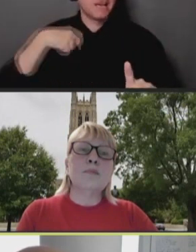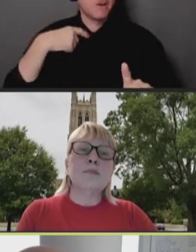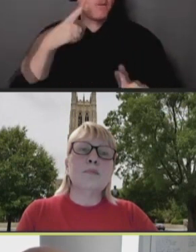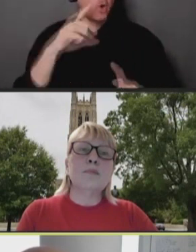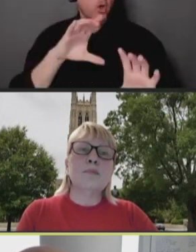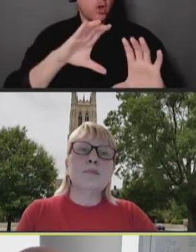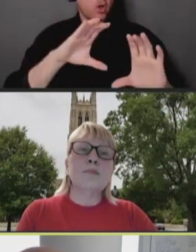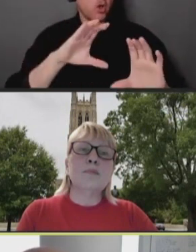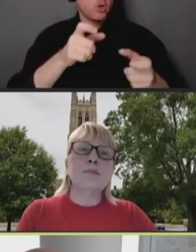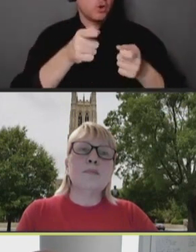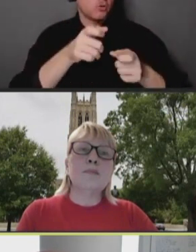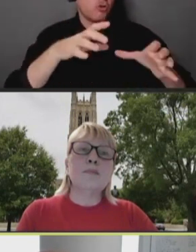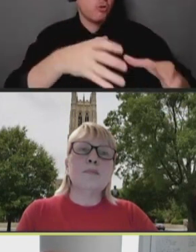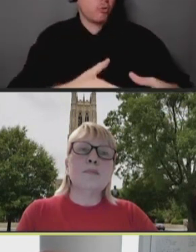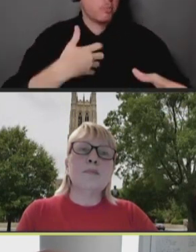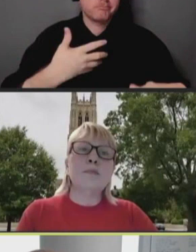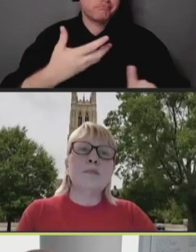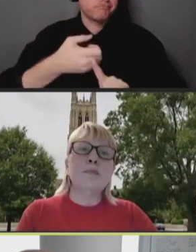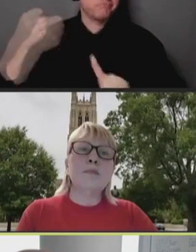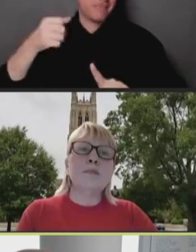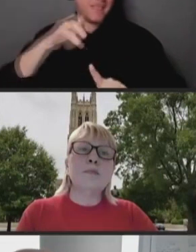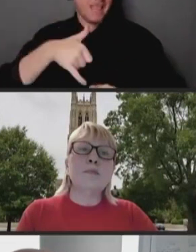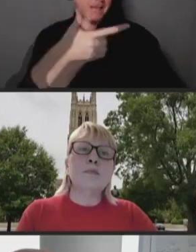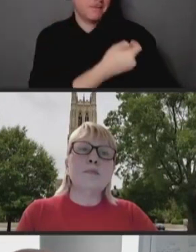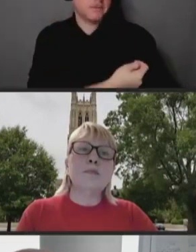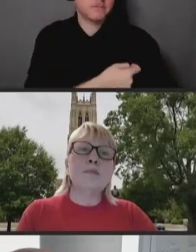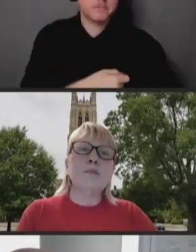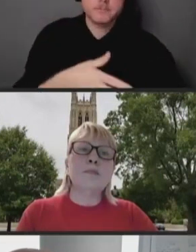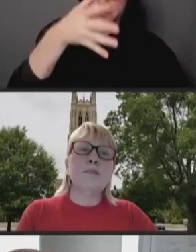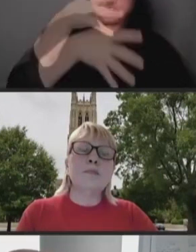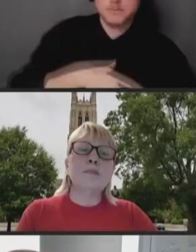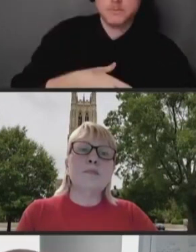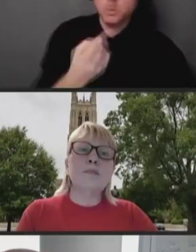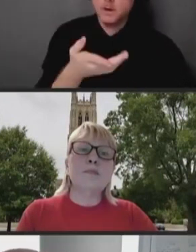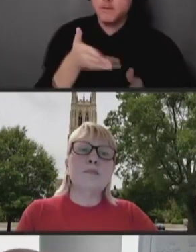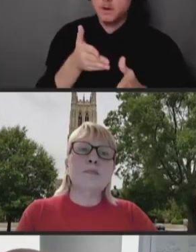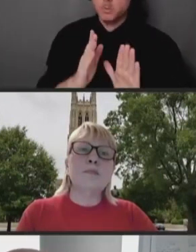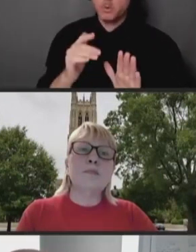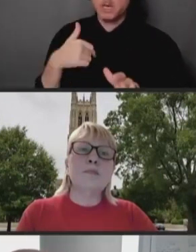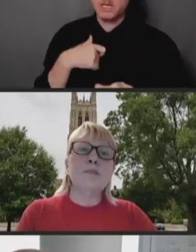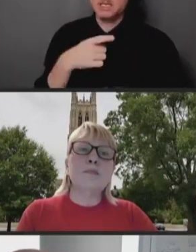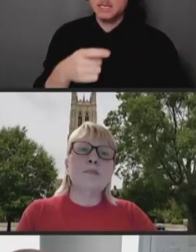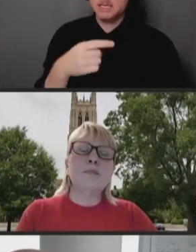Paul Schulz: Well, one of the ways of addressing that is going to the animal model.